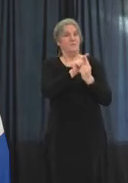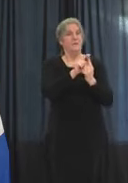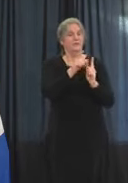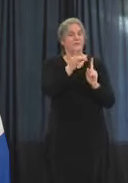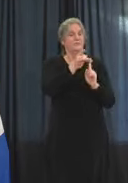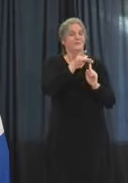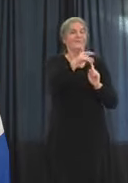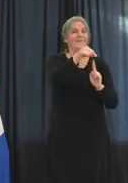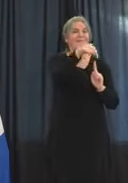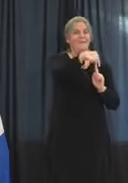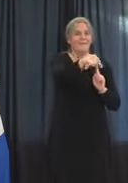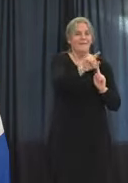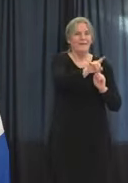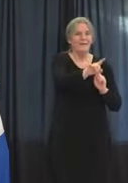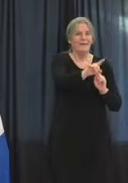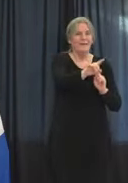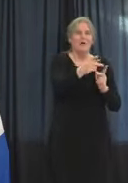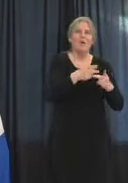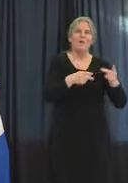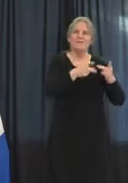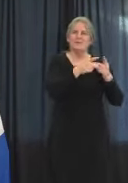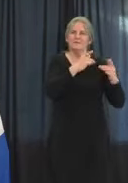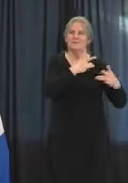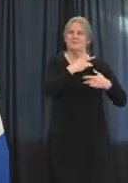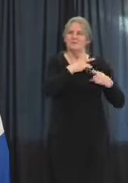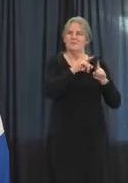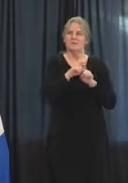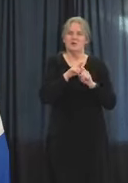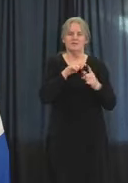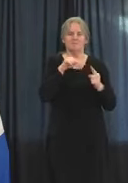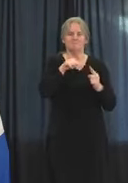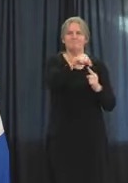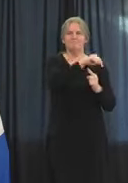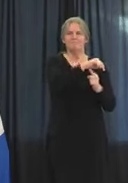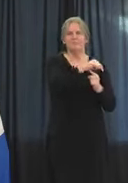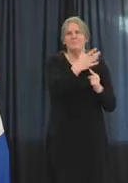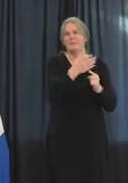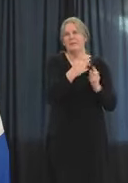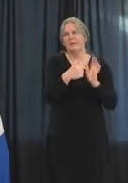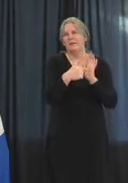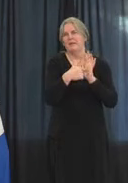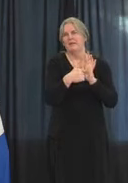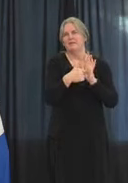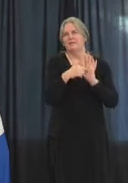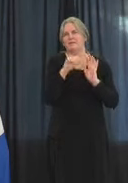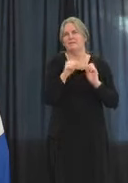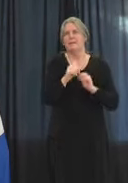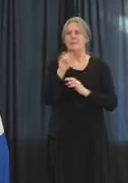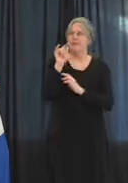contacts and then places of concern, types of contacts. So that might include, for